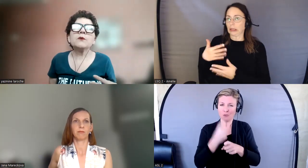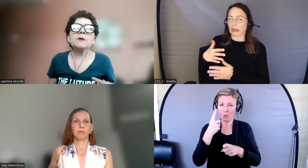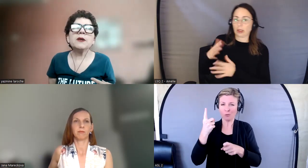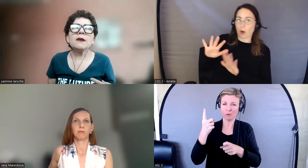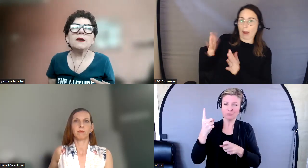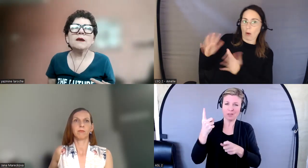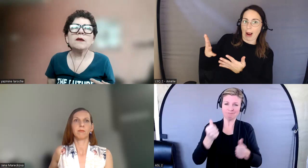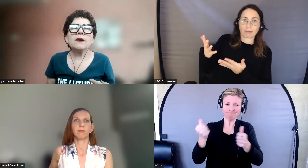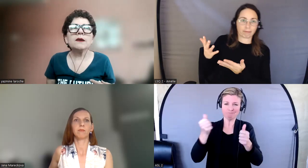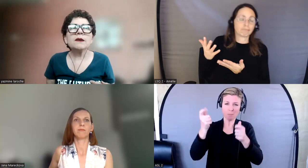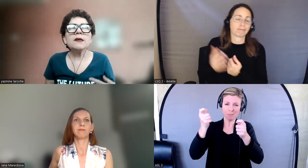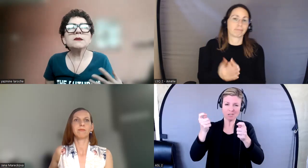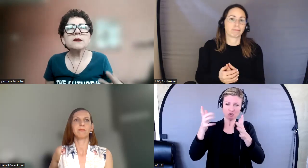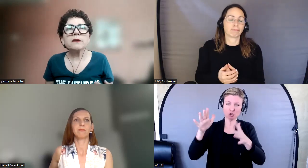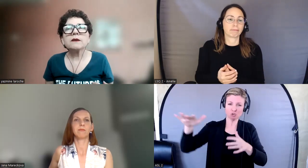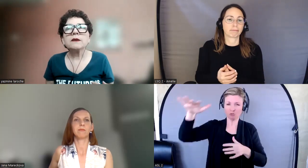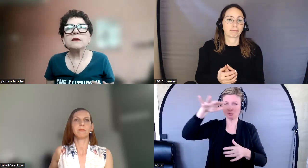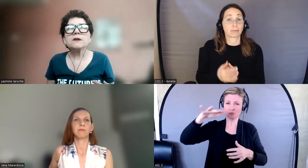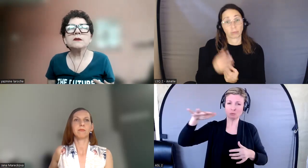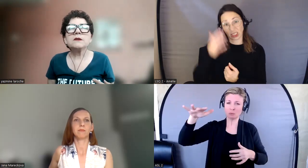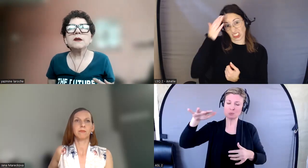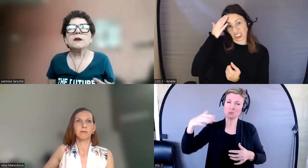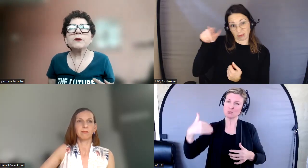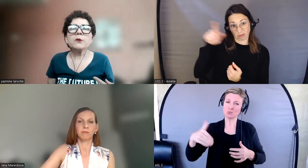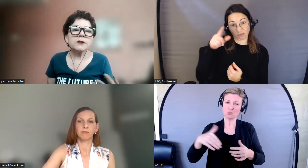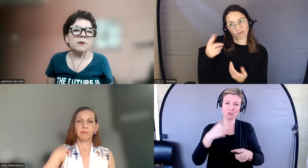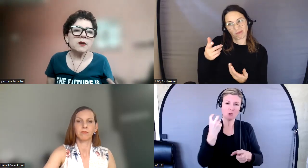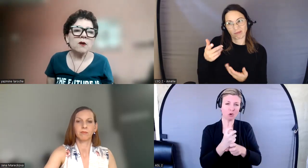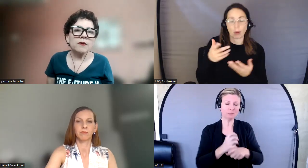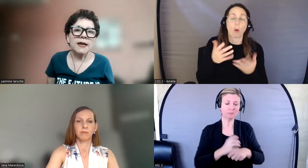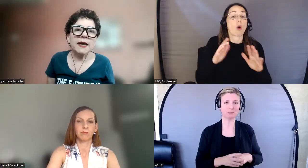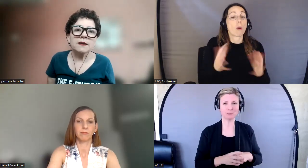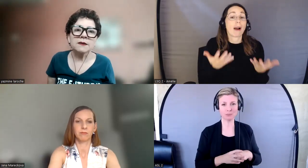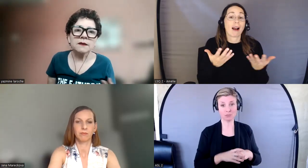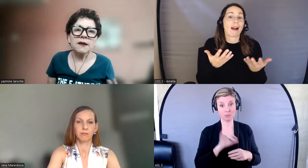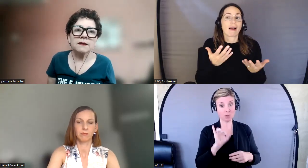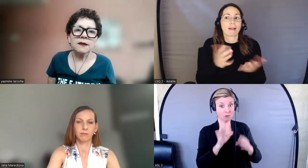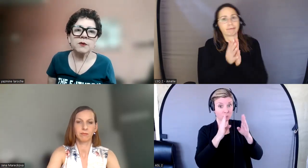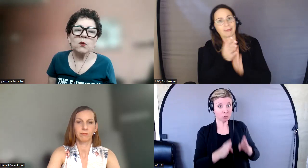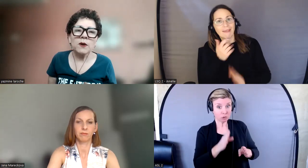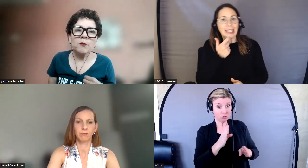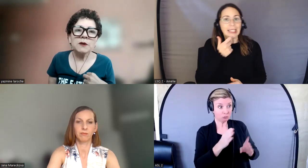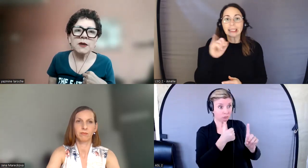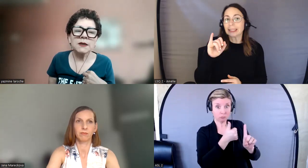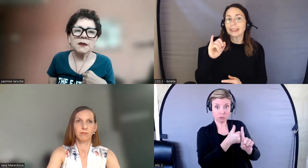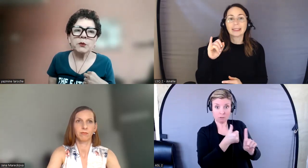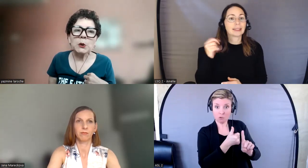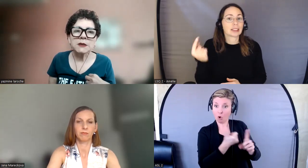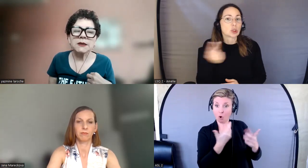would be easier if it were somebody who already has then can explain what motivated them personally